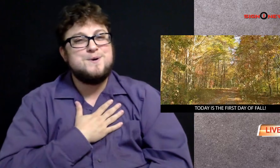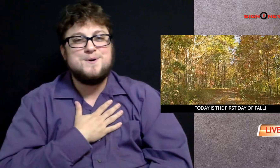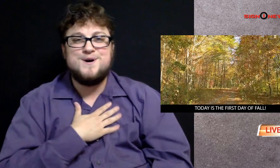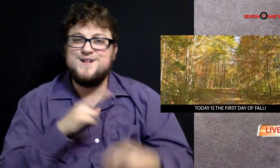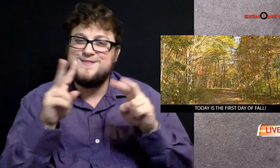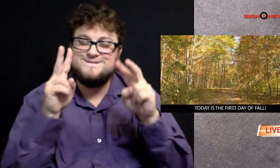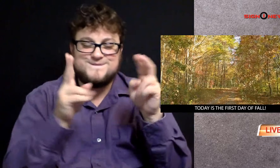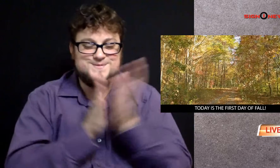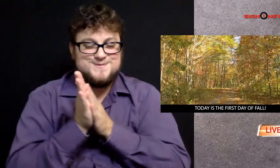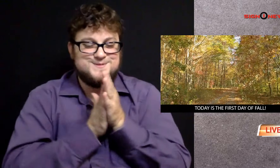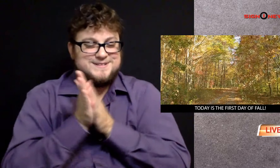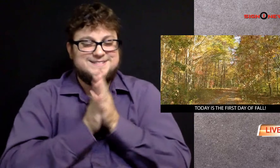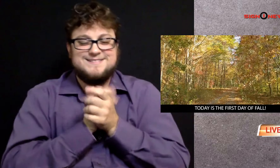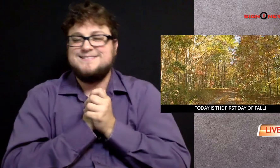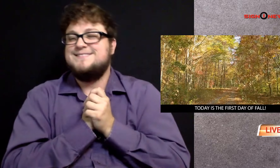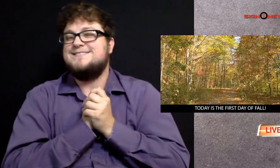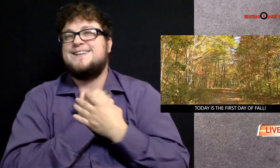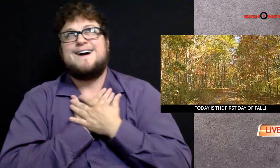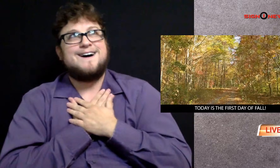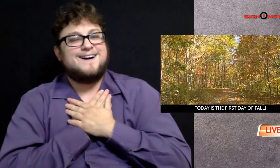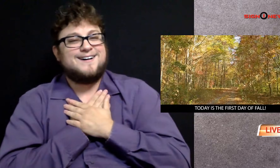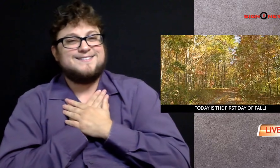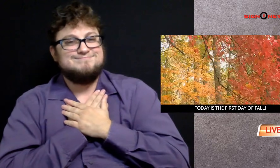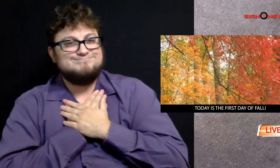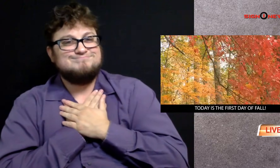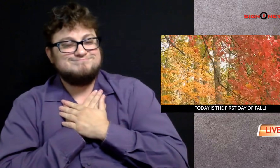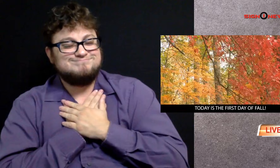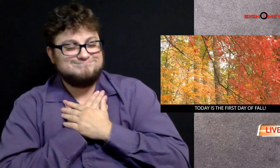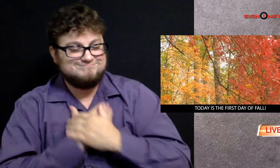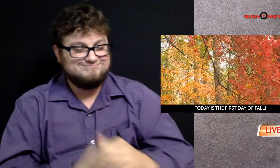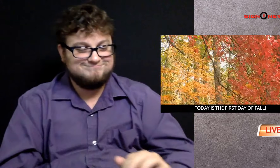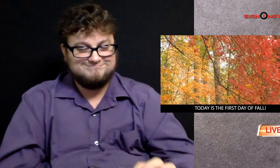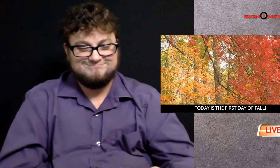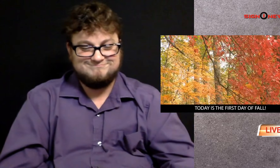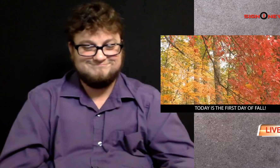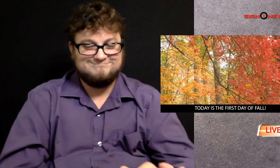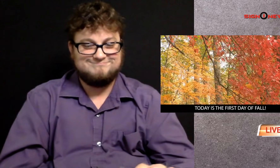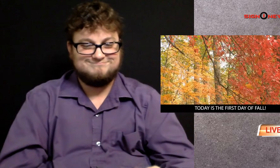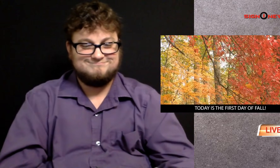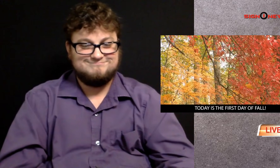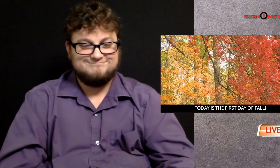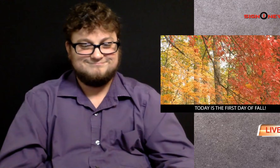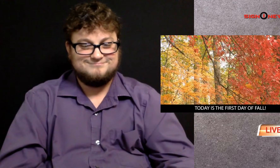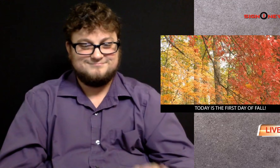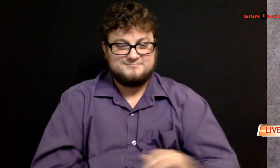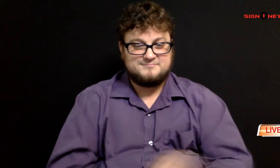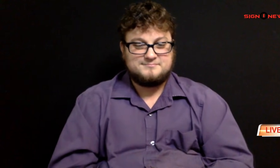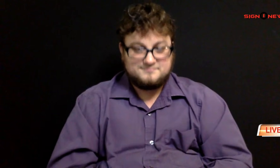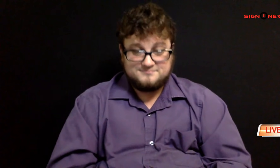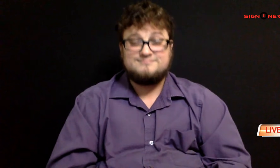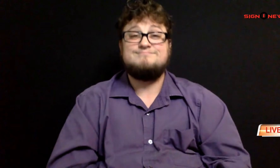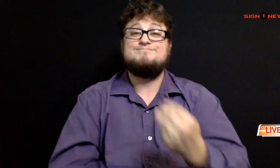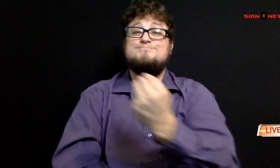and the leaves falling to the ground oh i look so forward to that